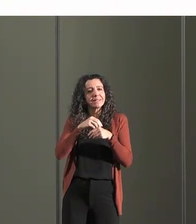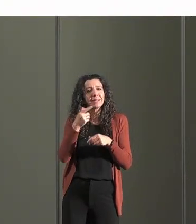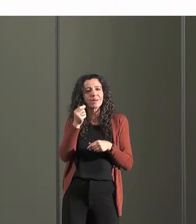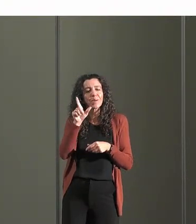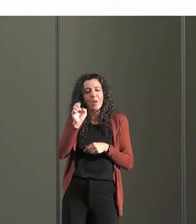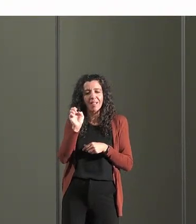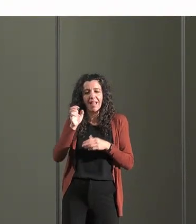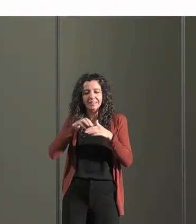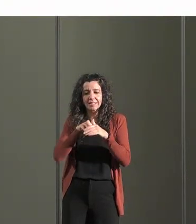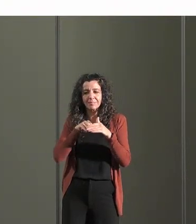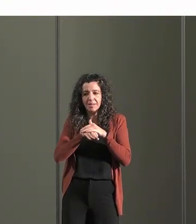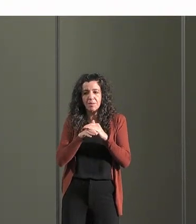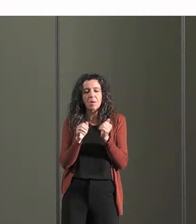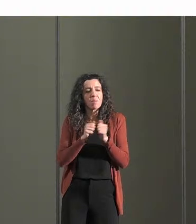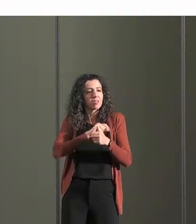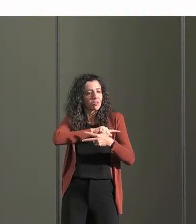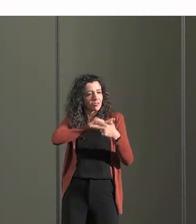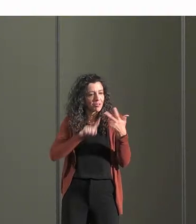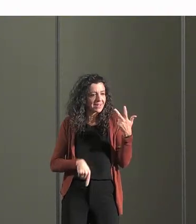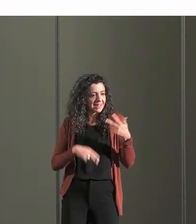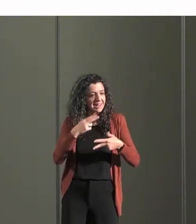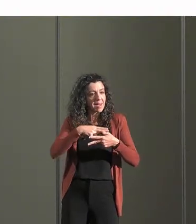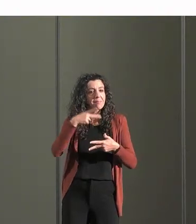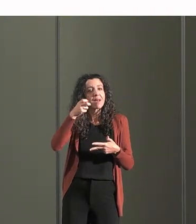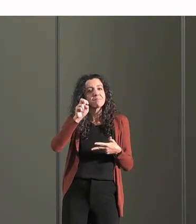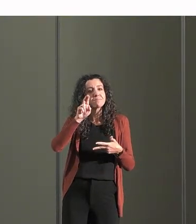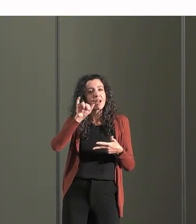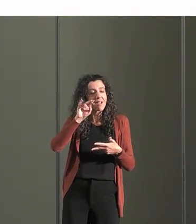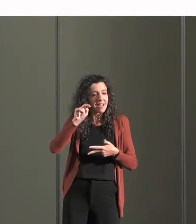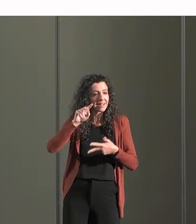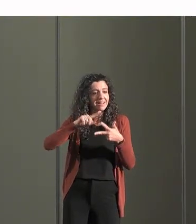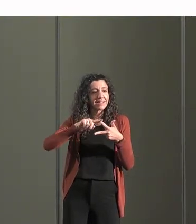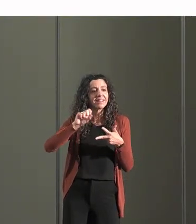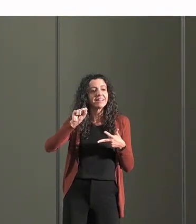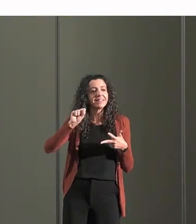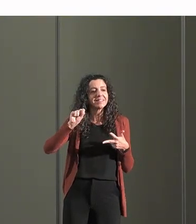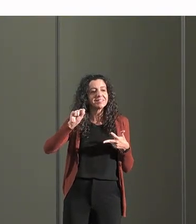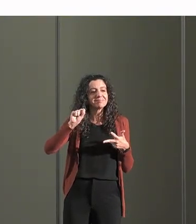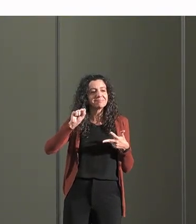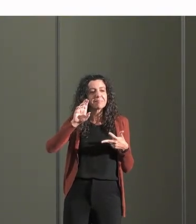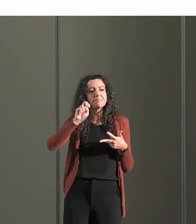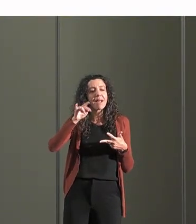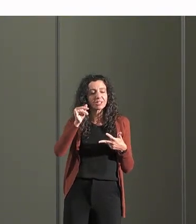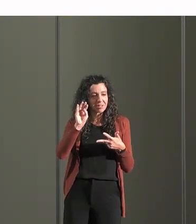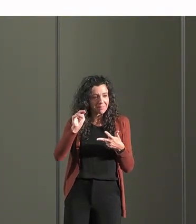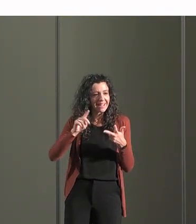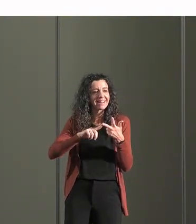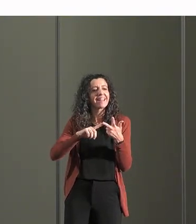is What's New in Google Accessibility . With Perrin Anto Jonathan Bernal and Cynthia Shelly from